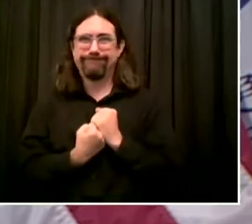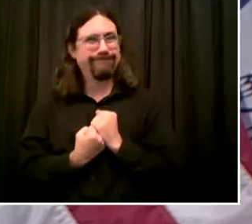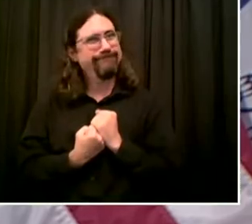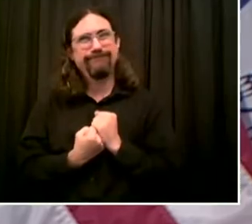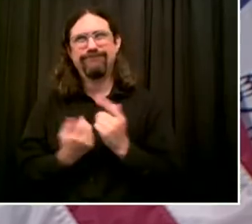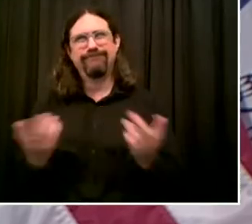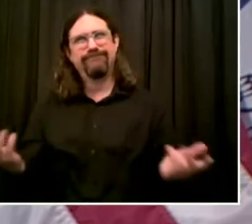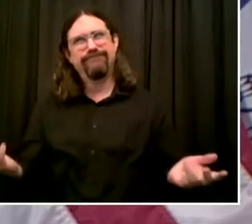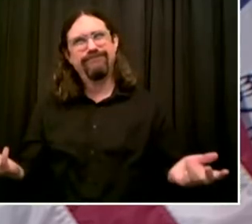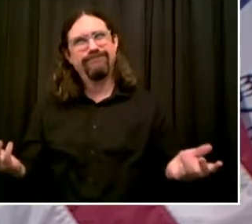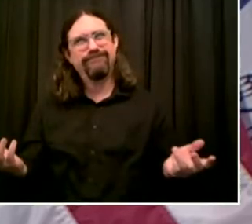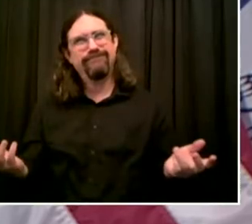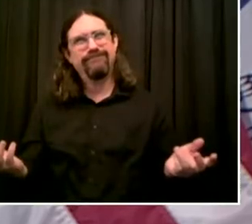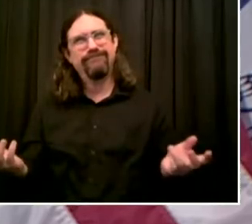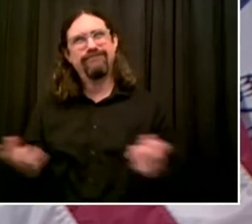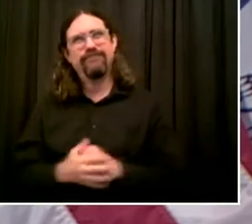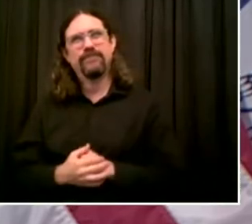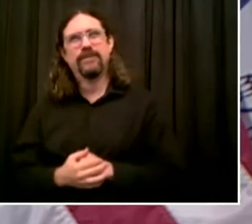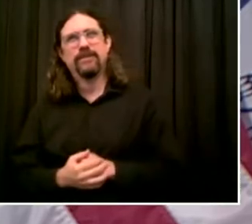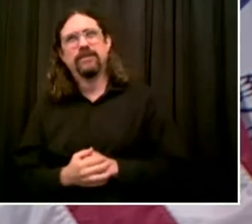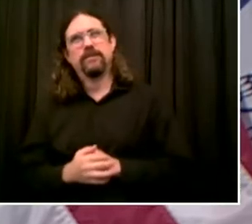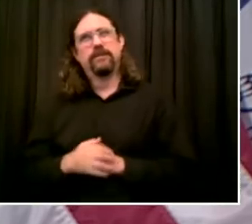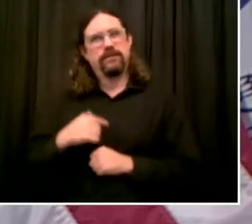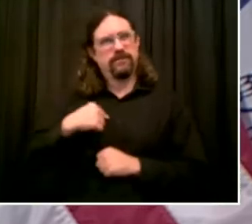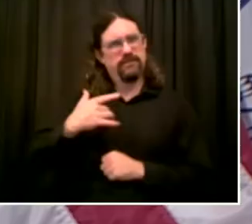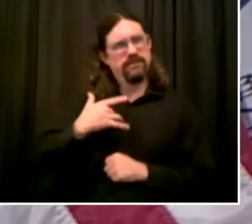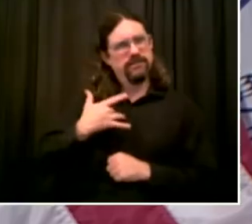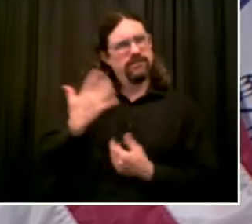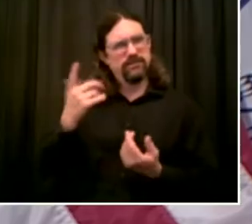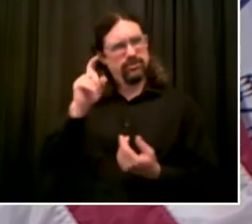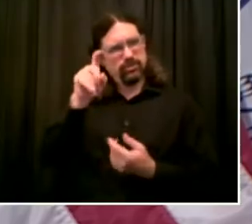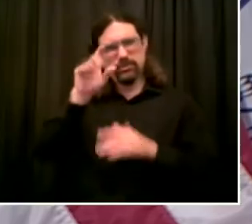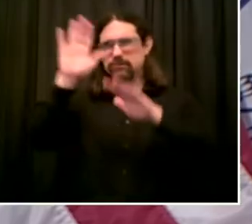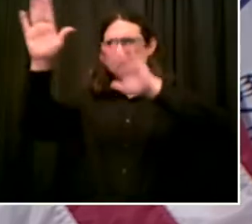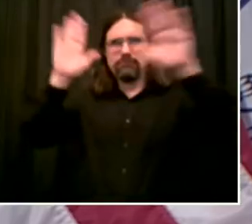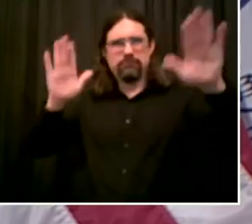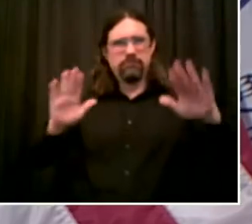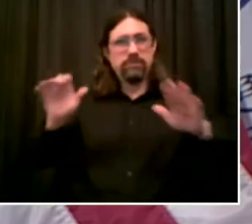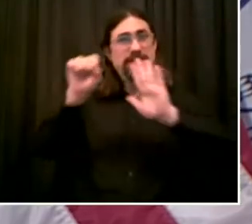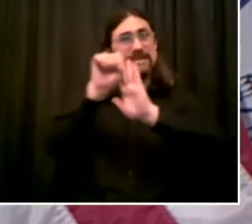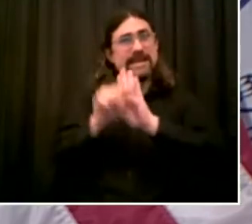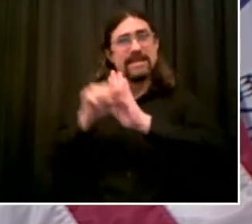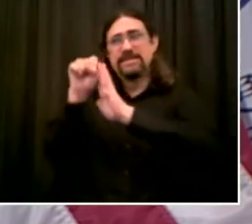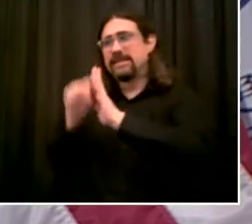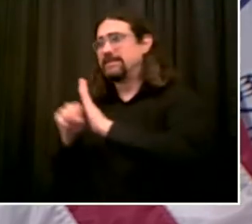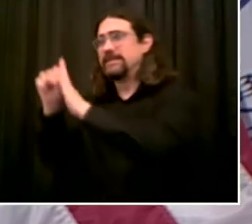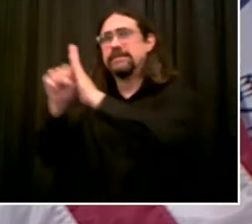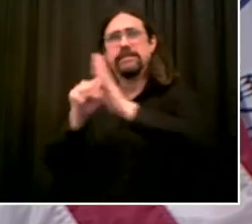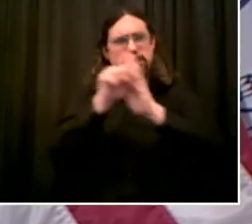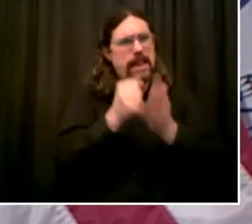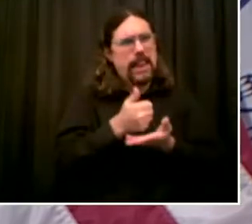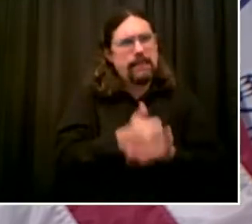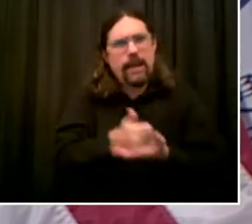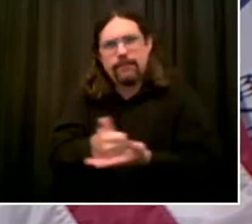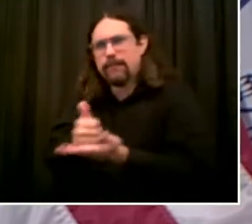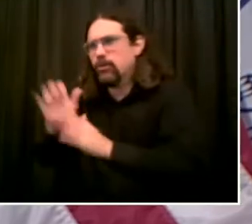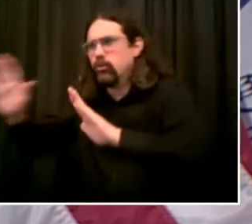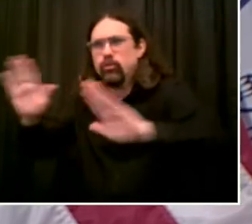AGREE. EVERYONE SHUOLD SEU IT TO GET THROUGH. YOU CAN DO IT JUDICISLOUY AN D CAREFULLY AND AVOID LAYOFFS AND